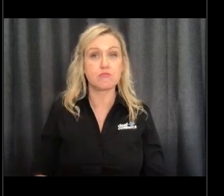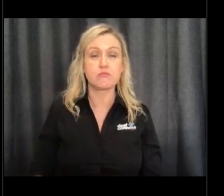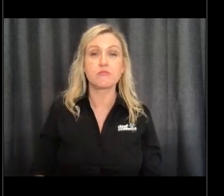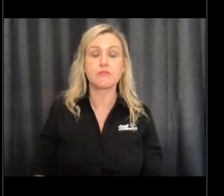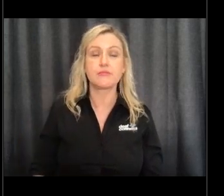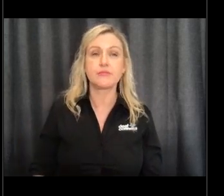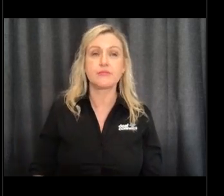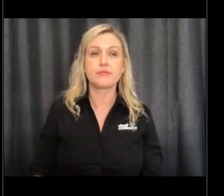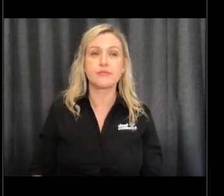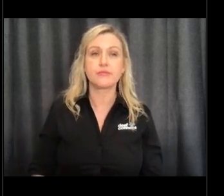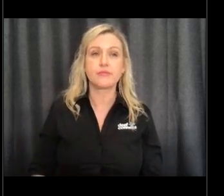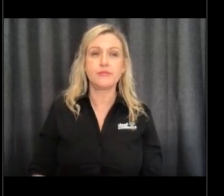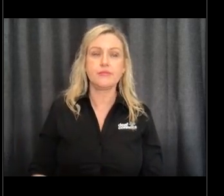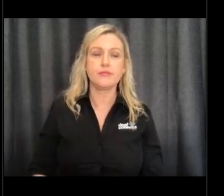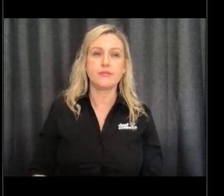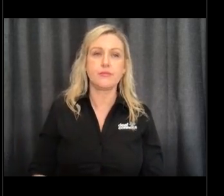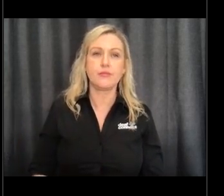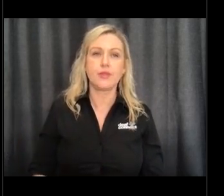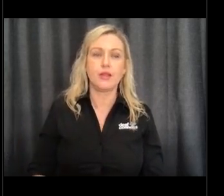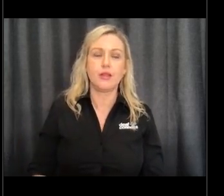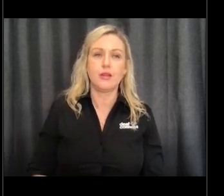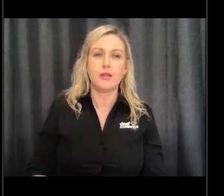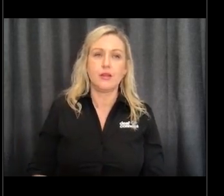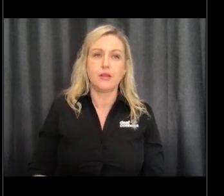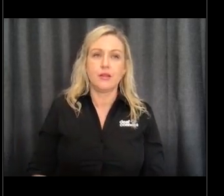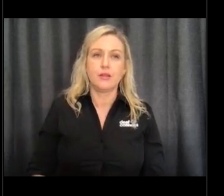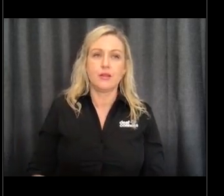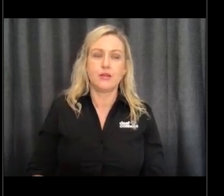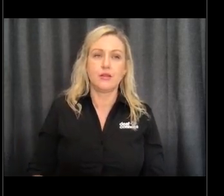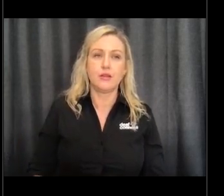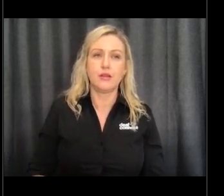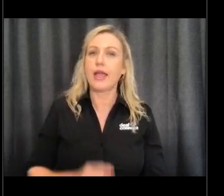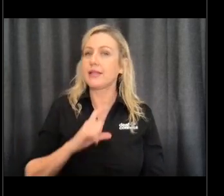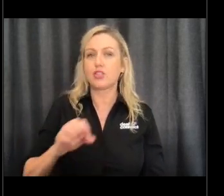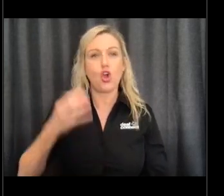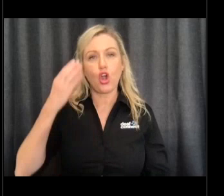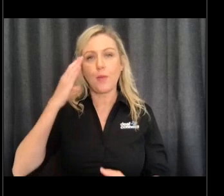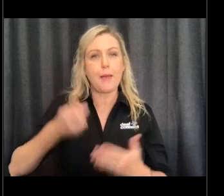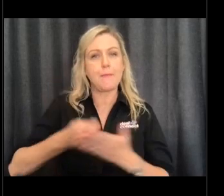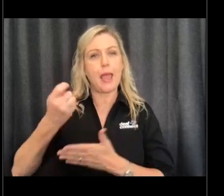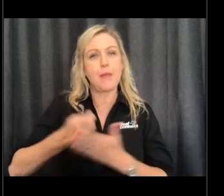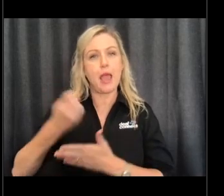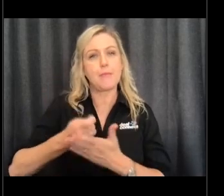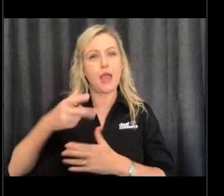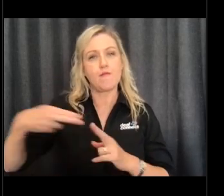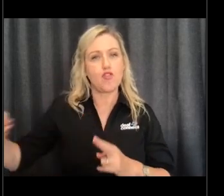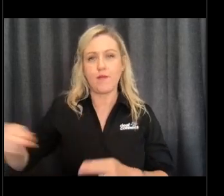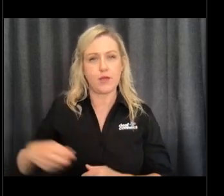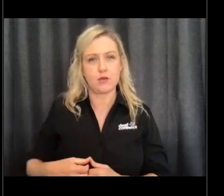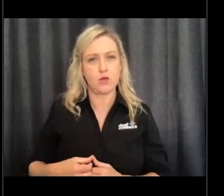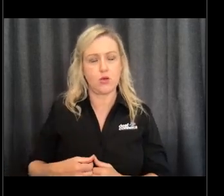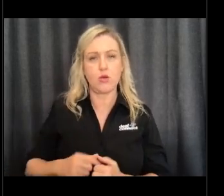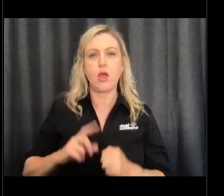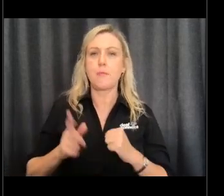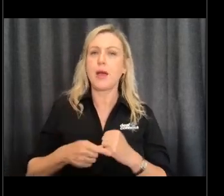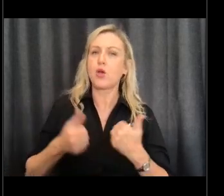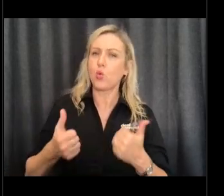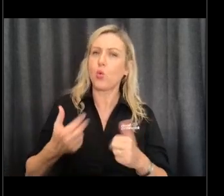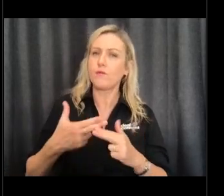It's not payment that has to occur until the end of time but it is protection in there